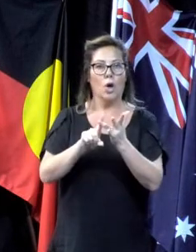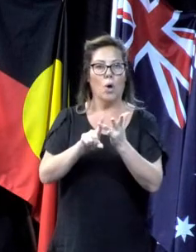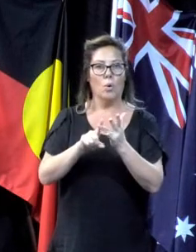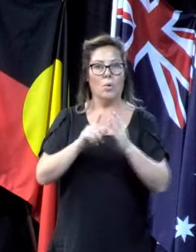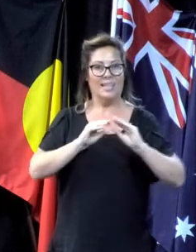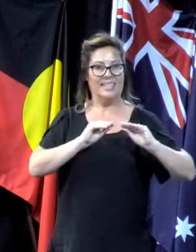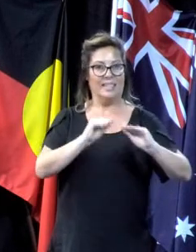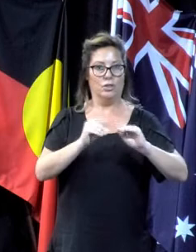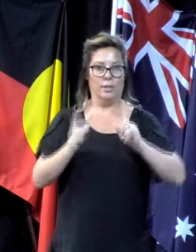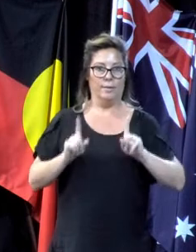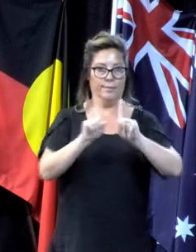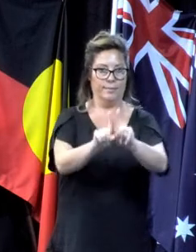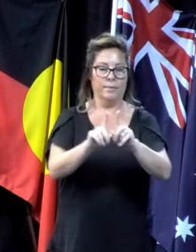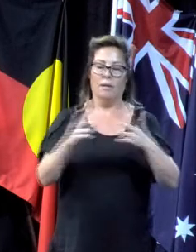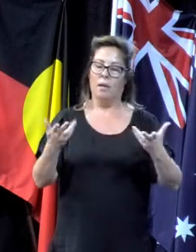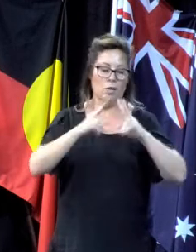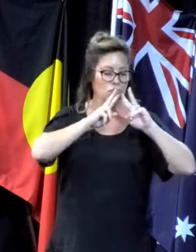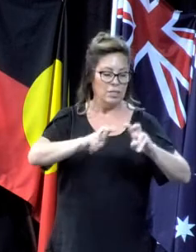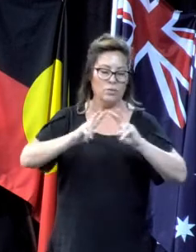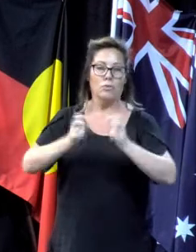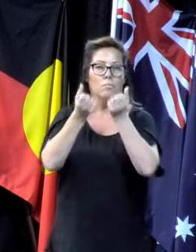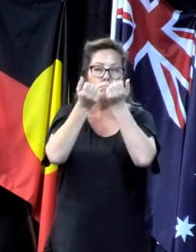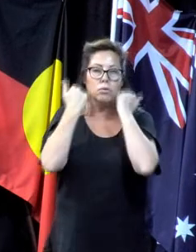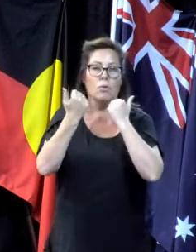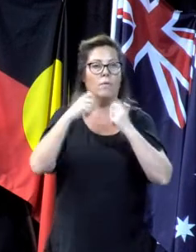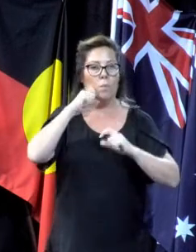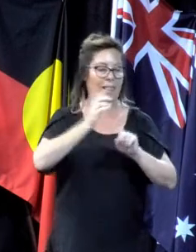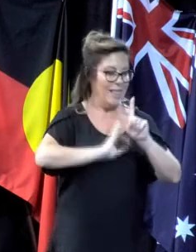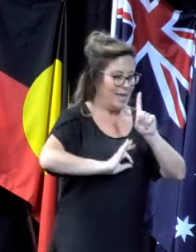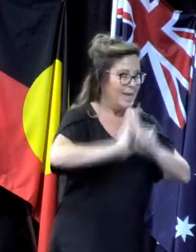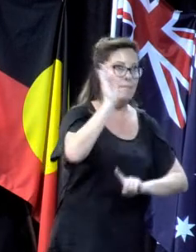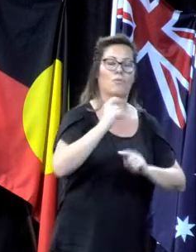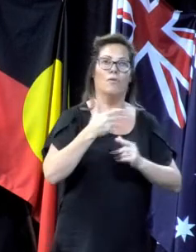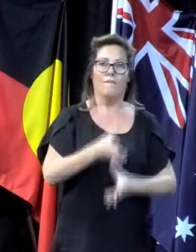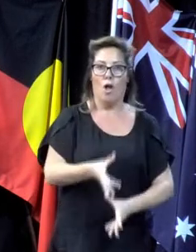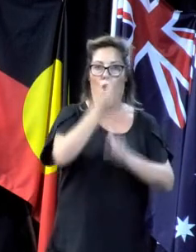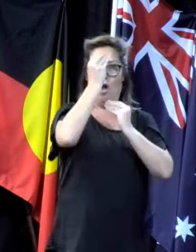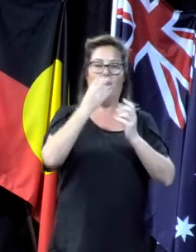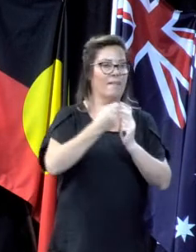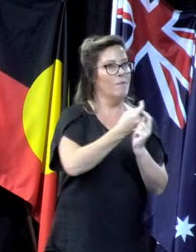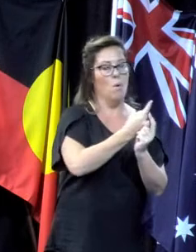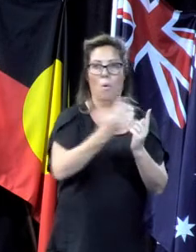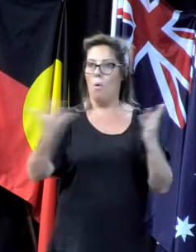research to improve learning outcomes for all students, particularly students with disability when implemented in general classrooms.